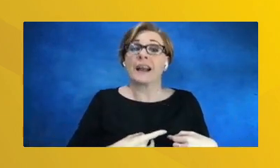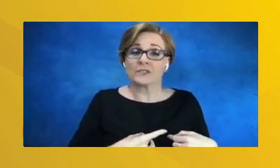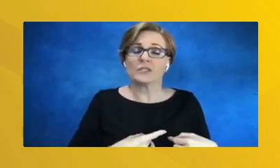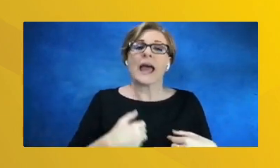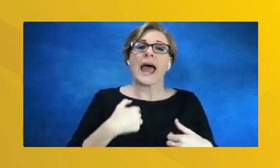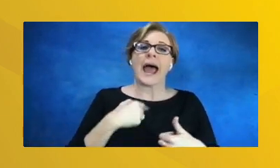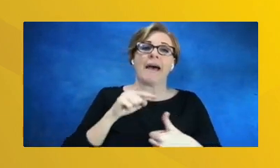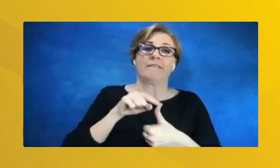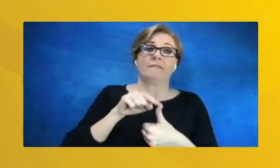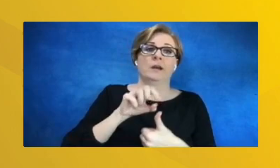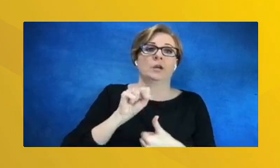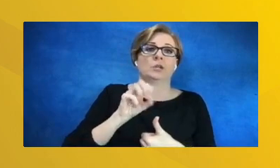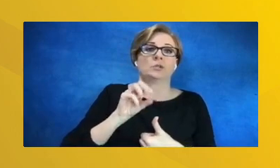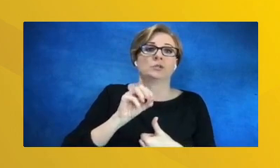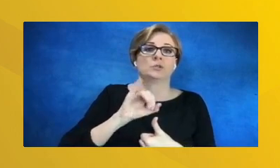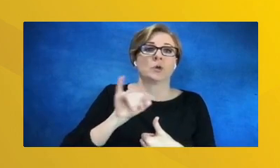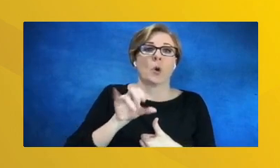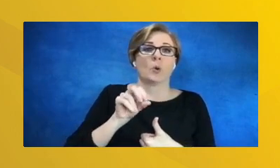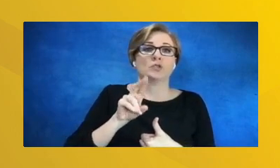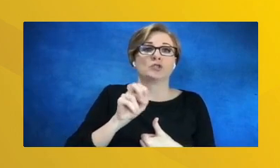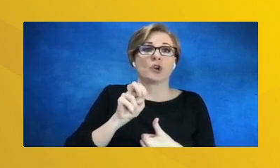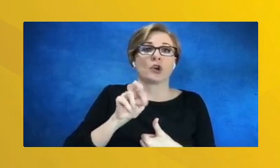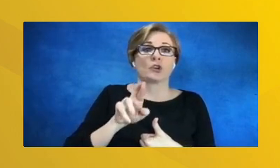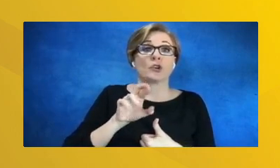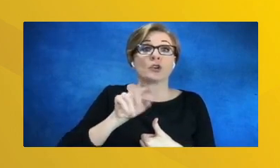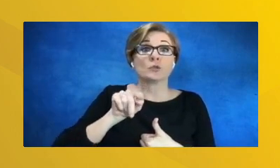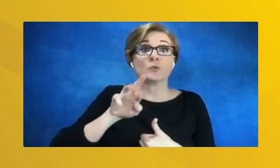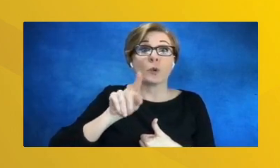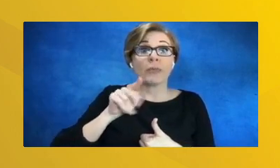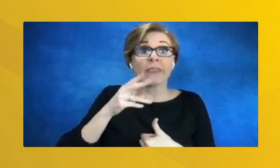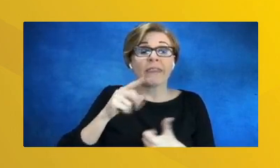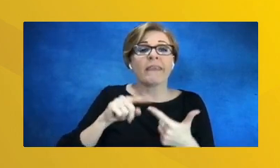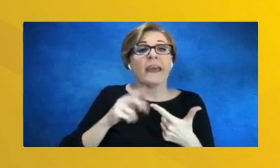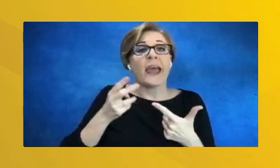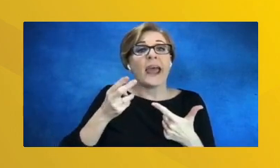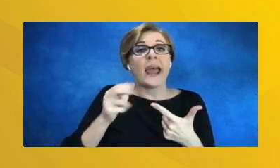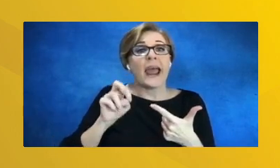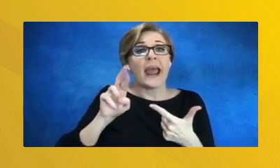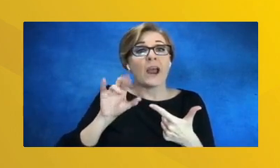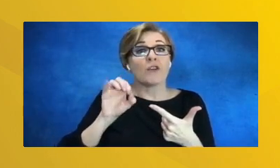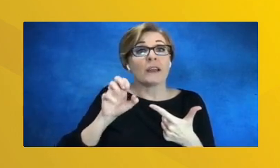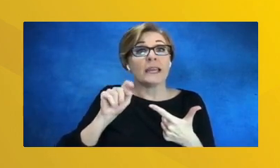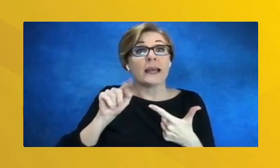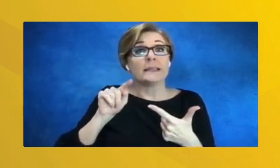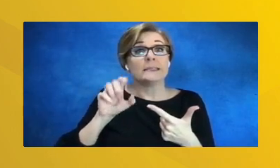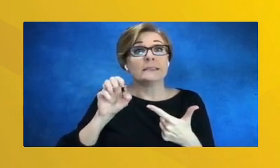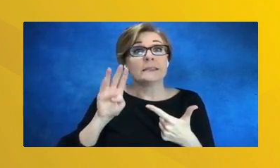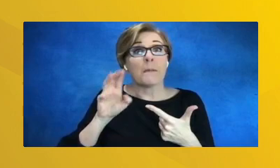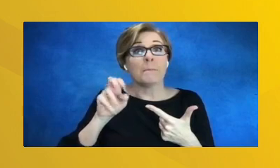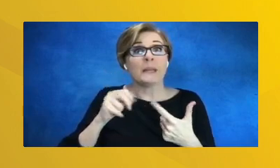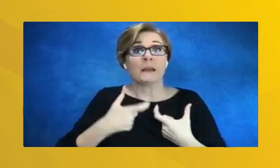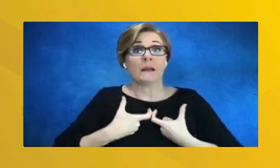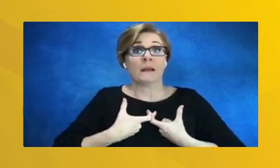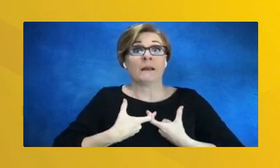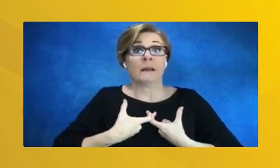They were two heroes of hers. And so it gives us a chance to think about who has inspired us and what we can do to